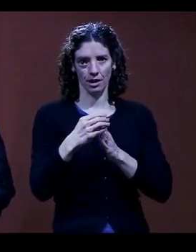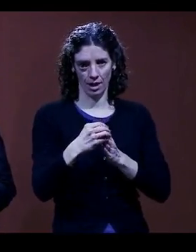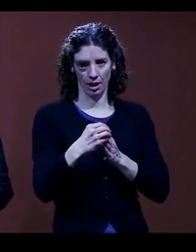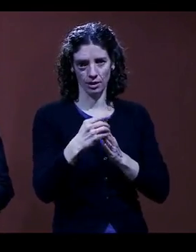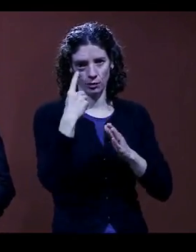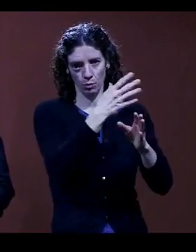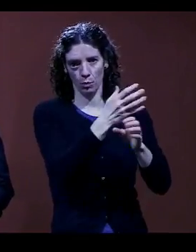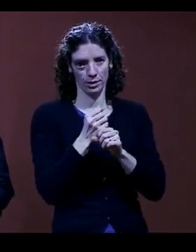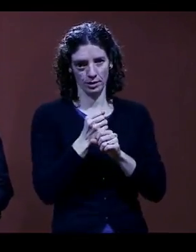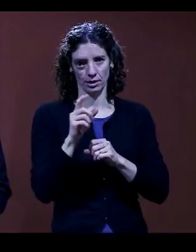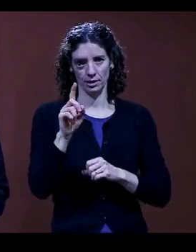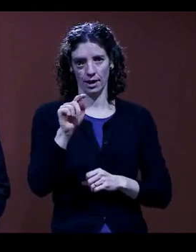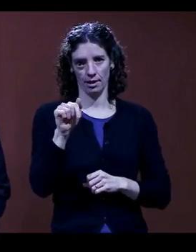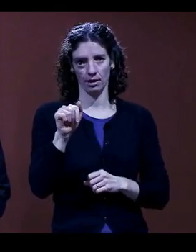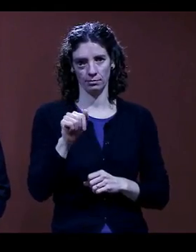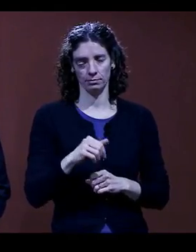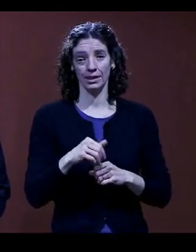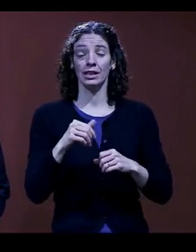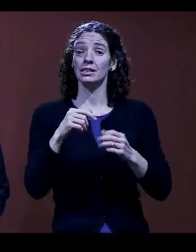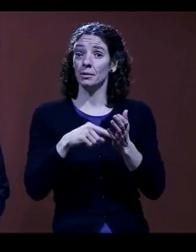and sometimes even different in each district.